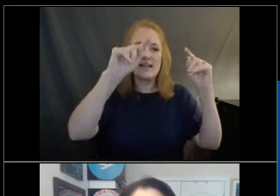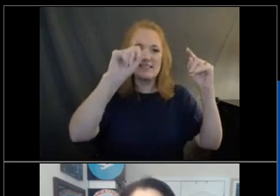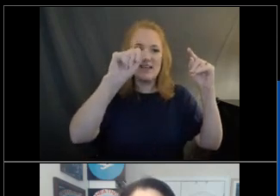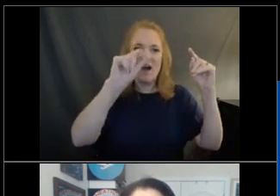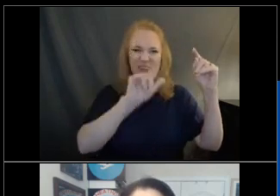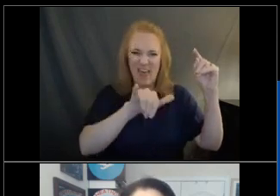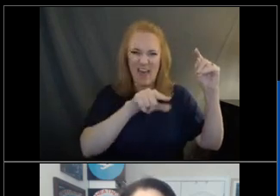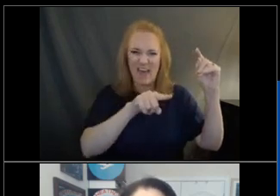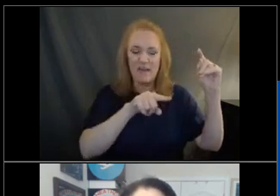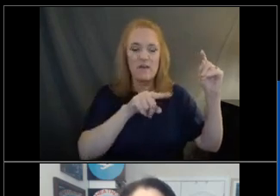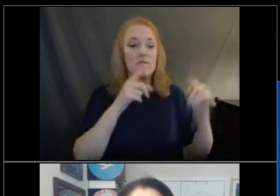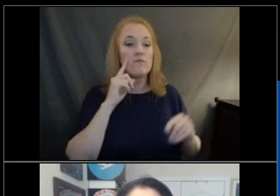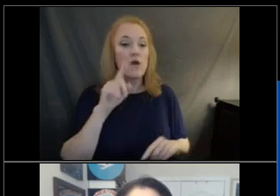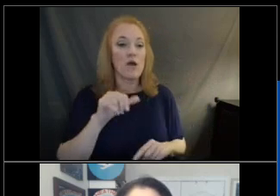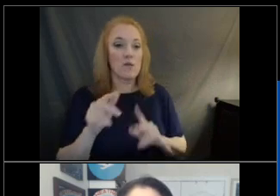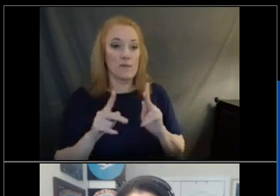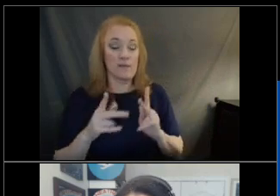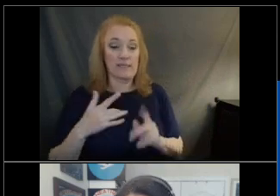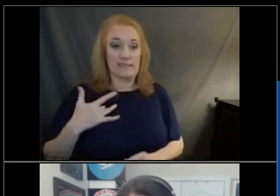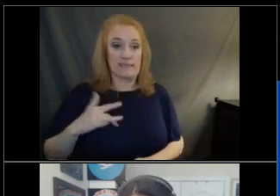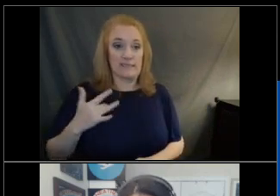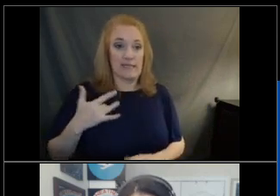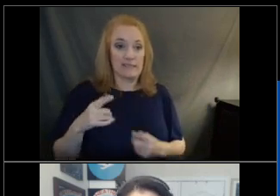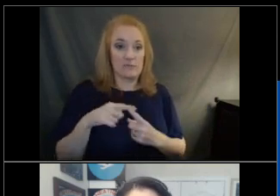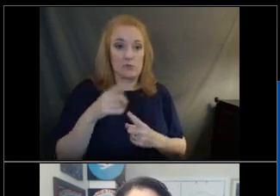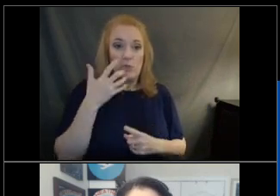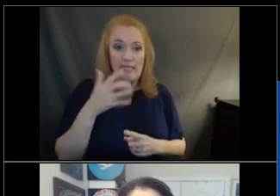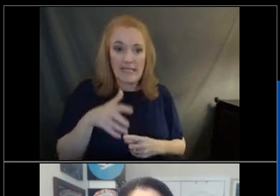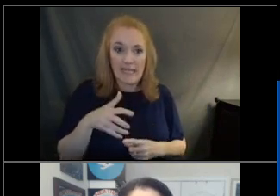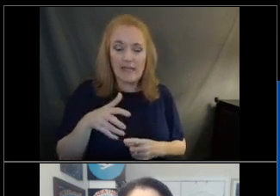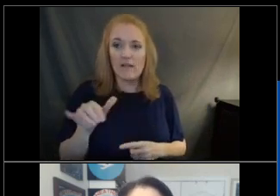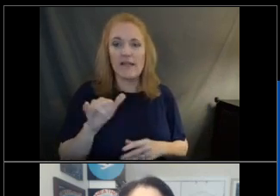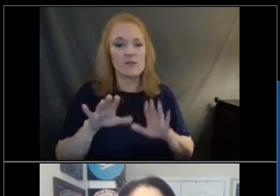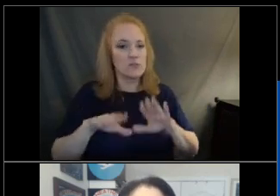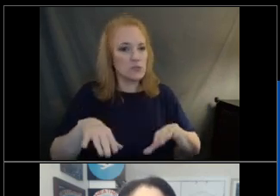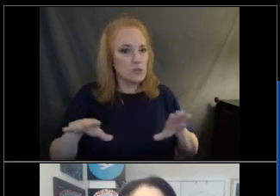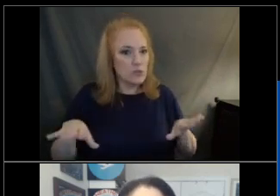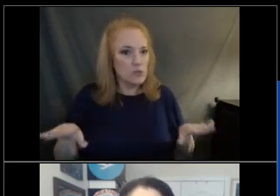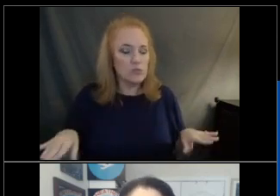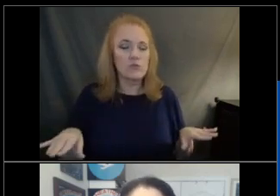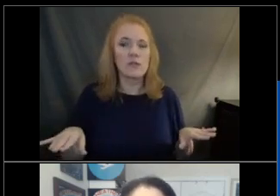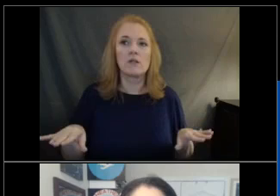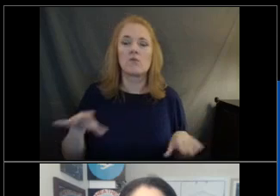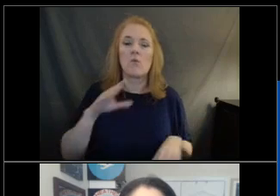those who are sensitive to heat, so it could be children, older adults,